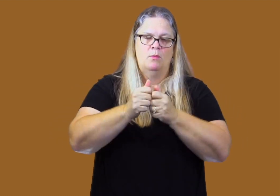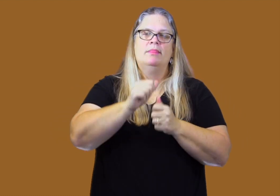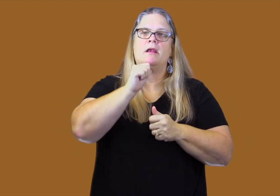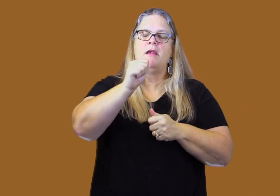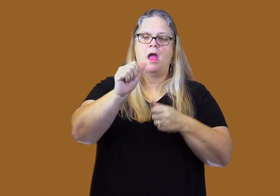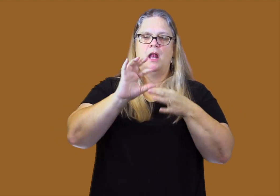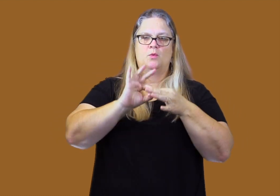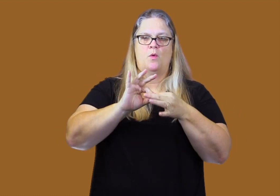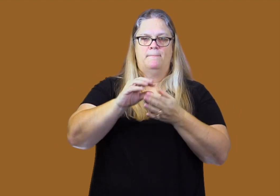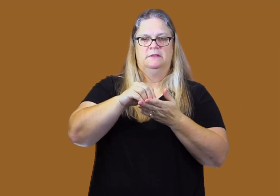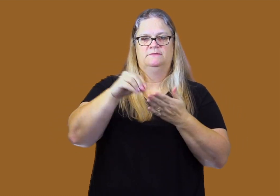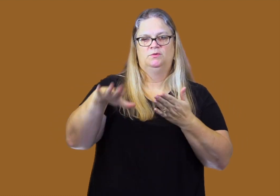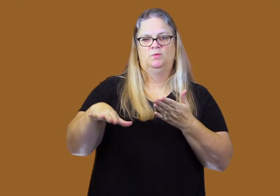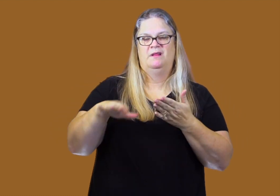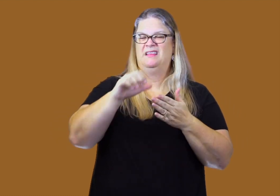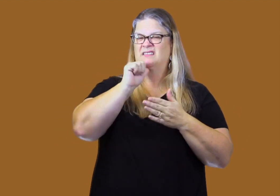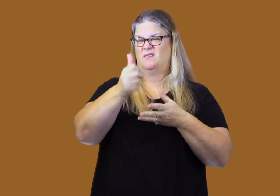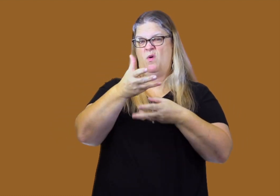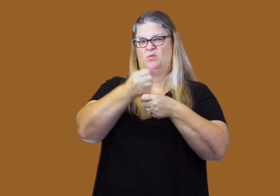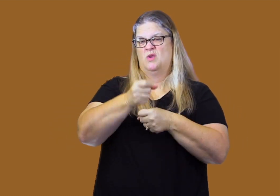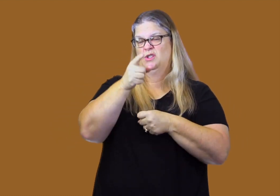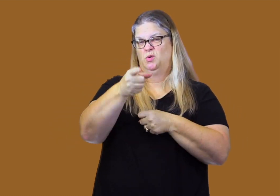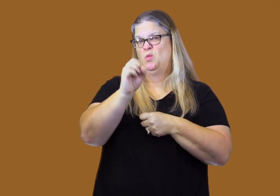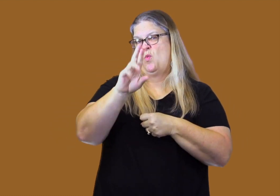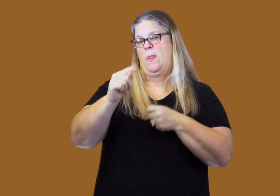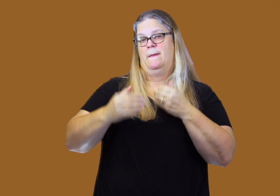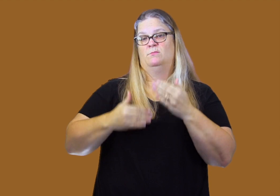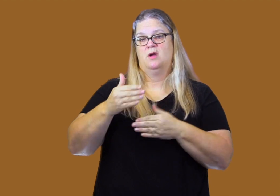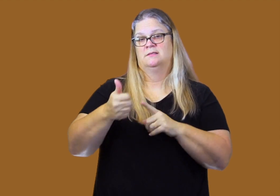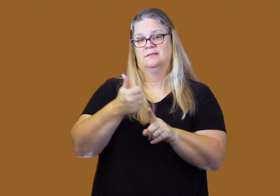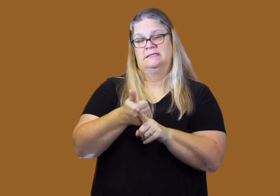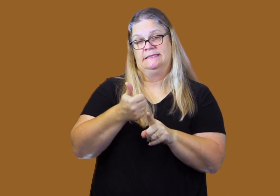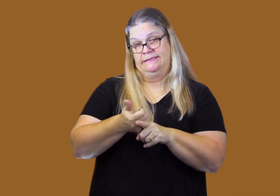with a non-cooperative student who does not trust you or the process itself.